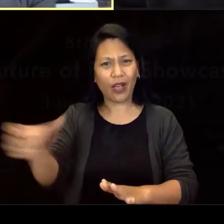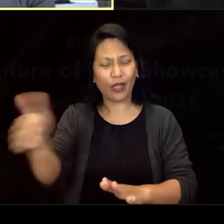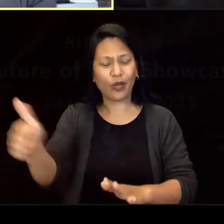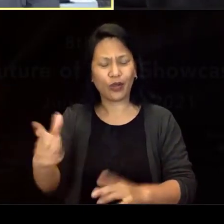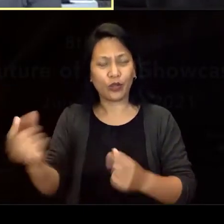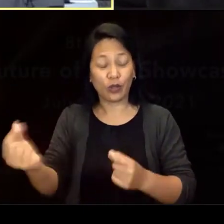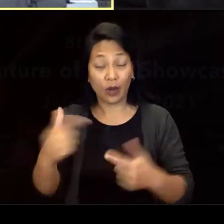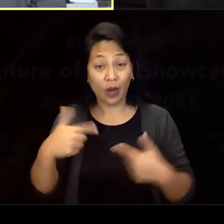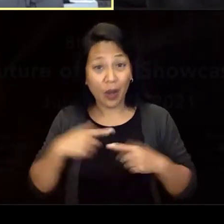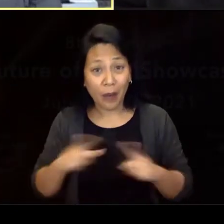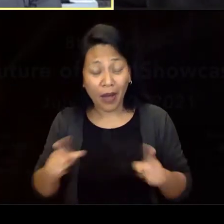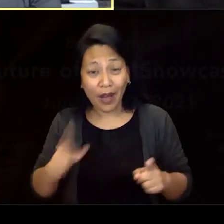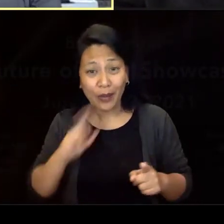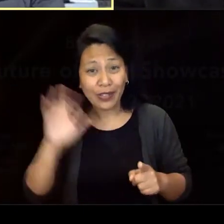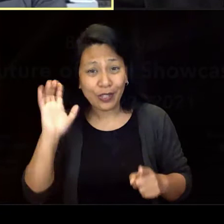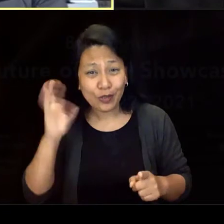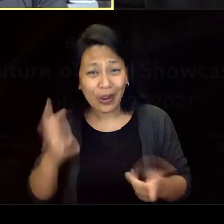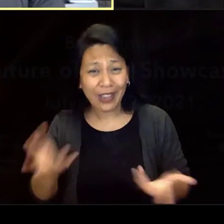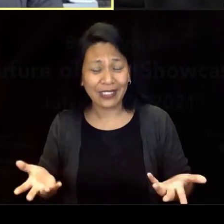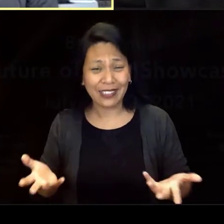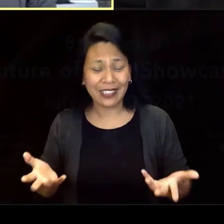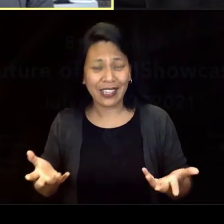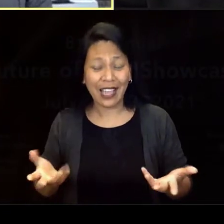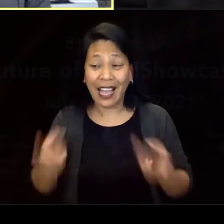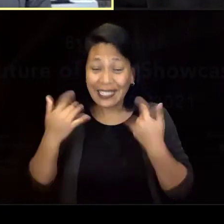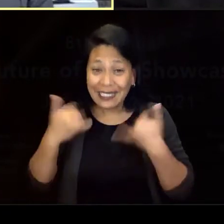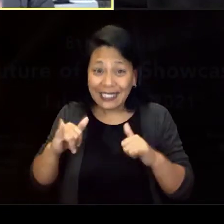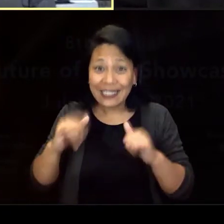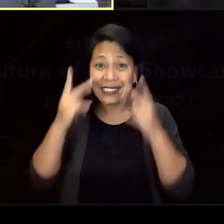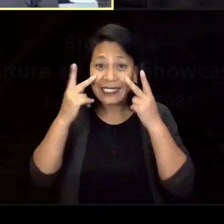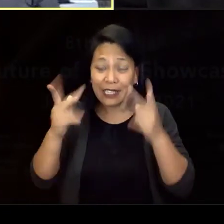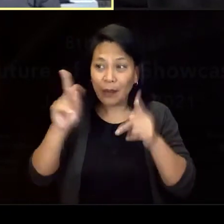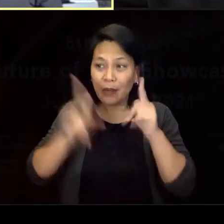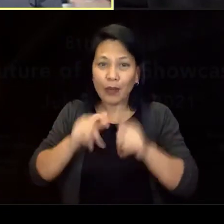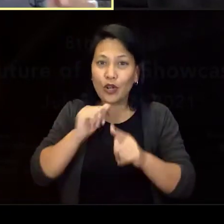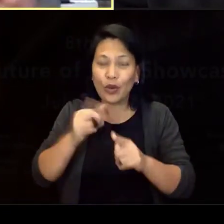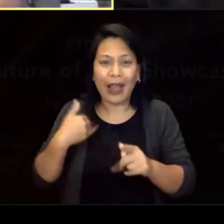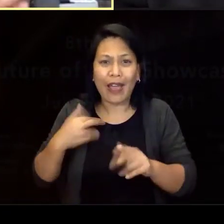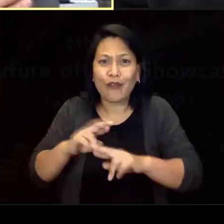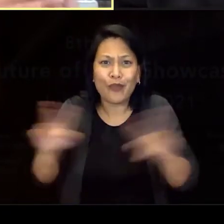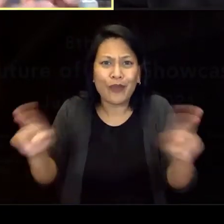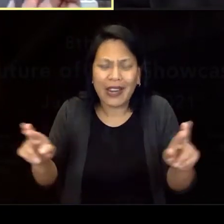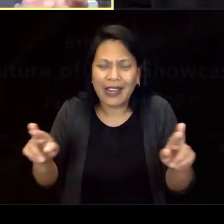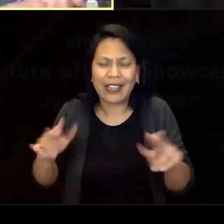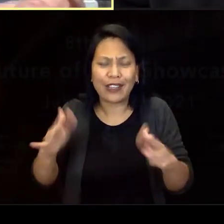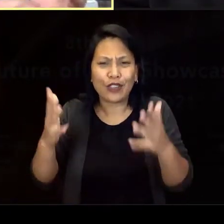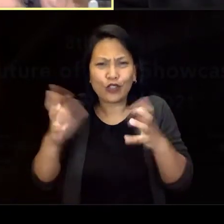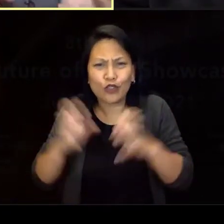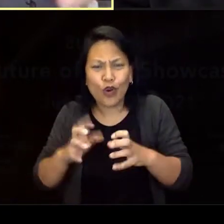And I'm like, it's crazy to this day, still seeing people like not have the shade range, not have the knowledge